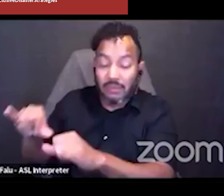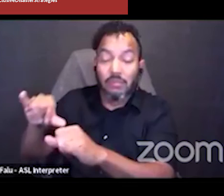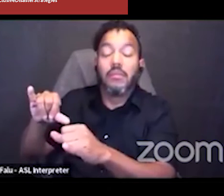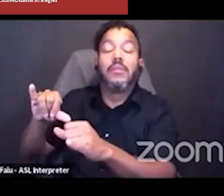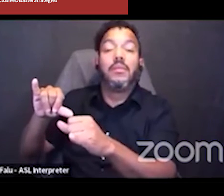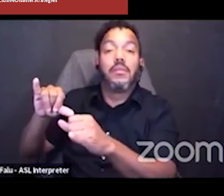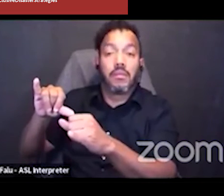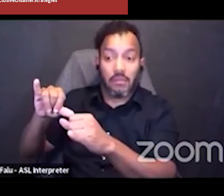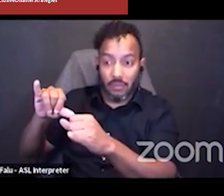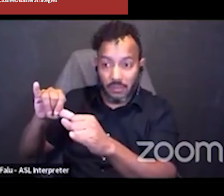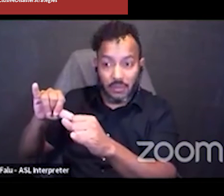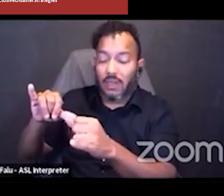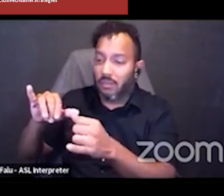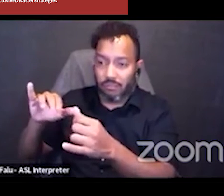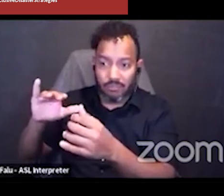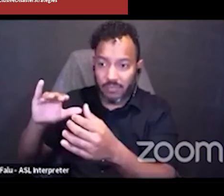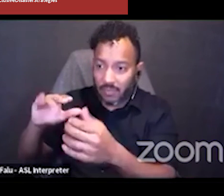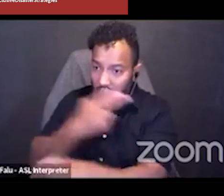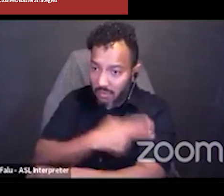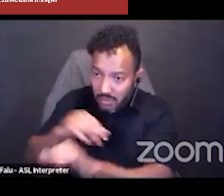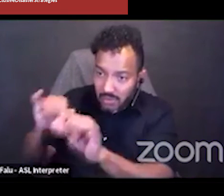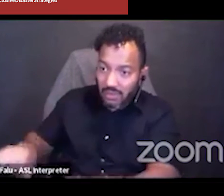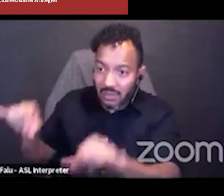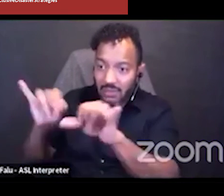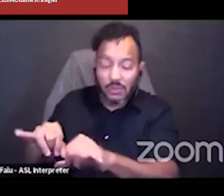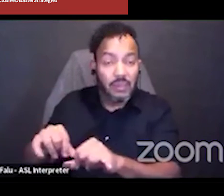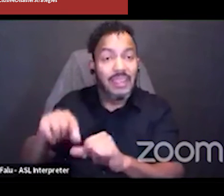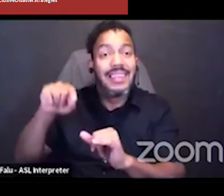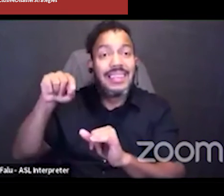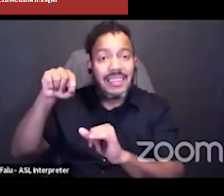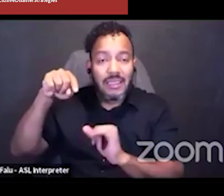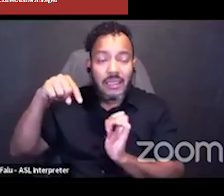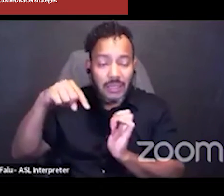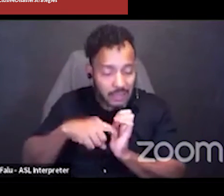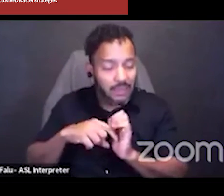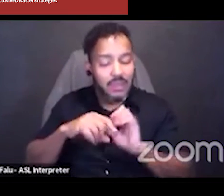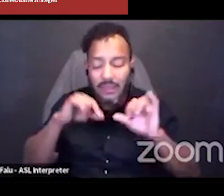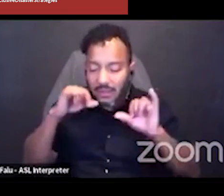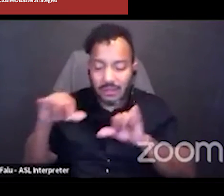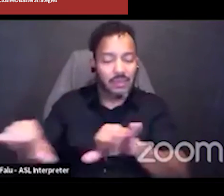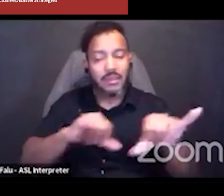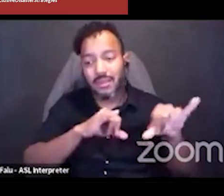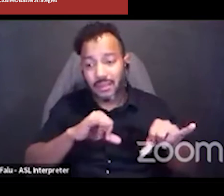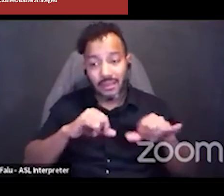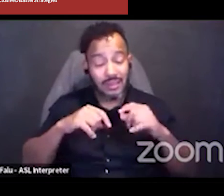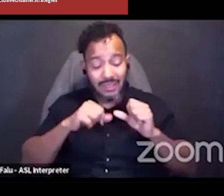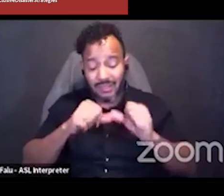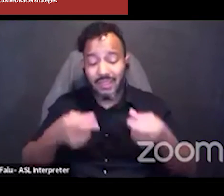This is ongoing. And we know this.